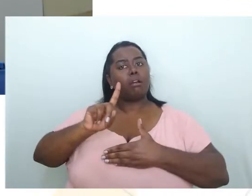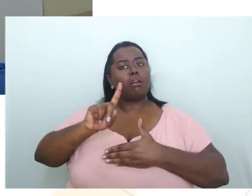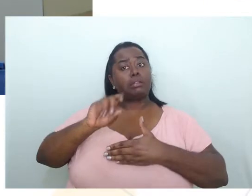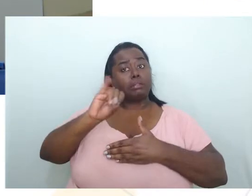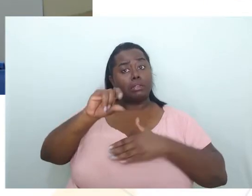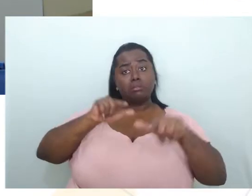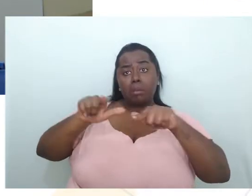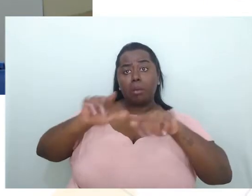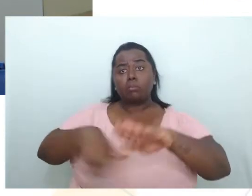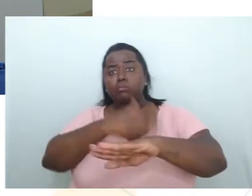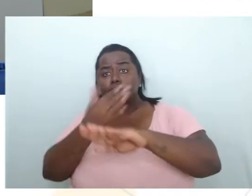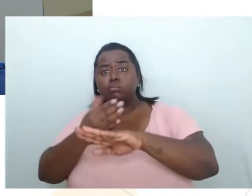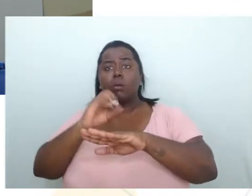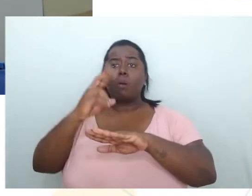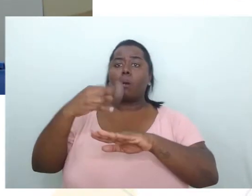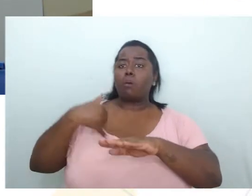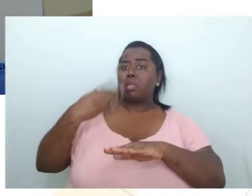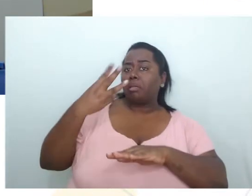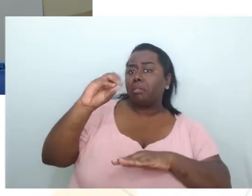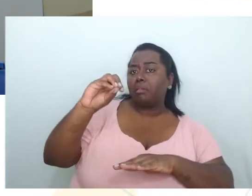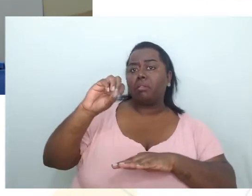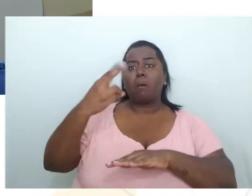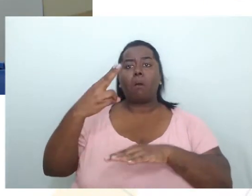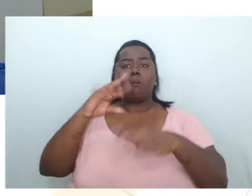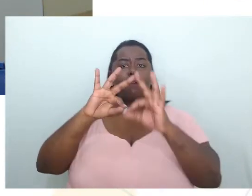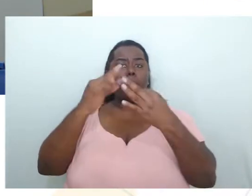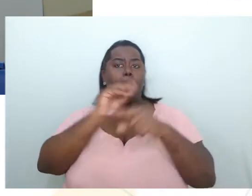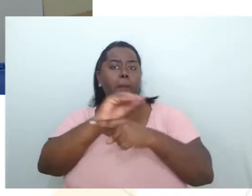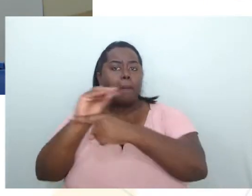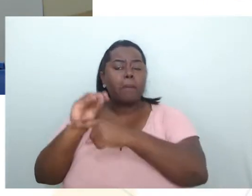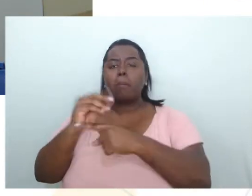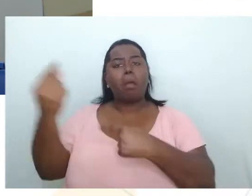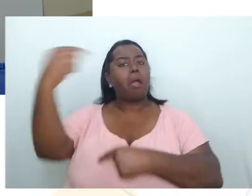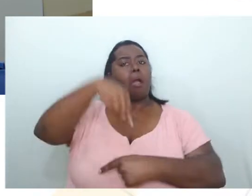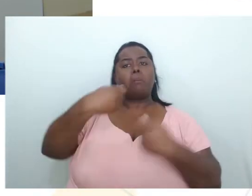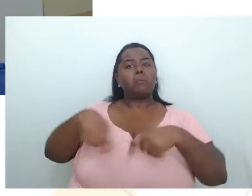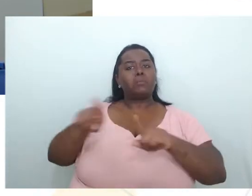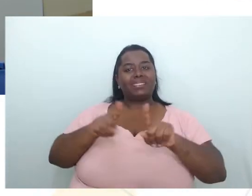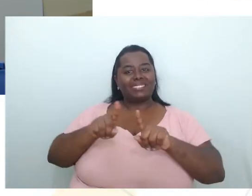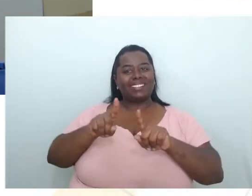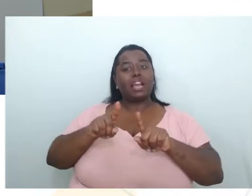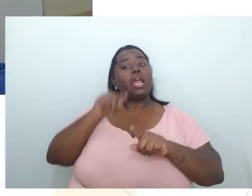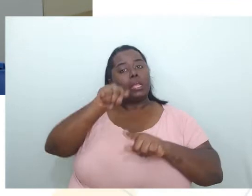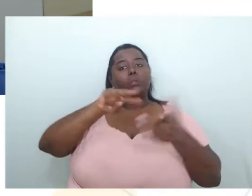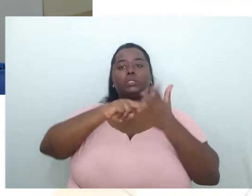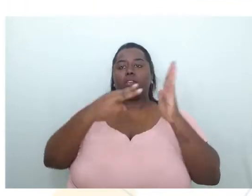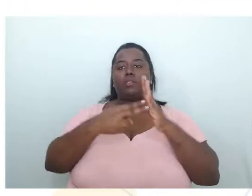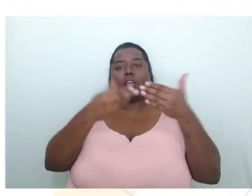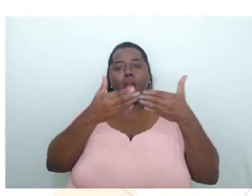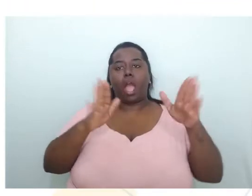and are 30 years old and looking after family so that is opening up access.